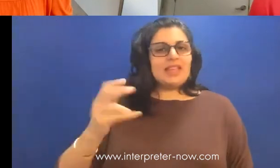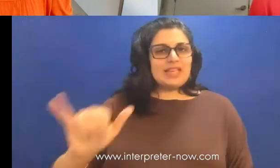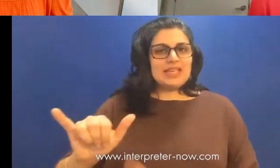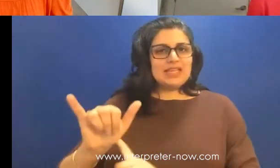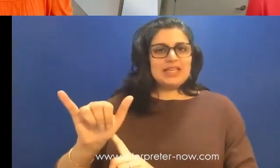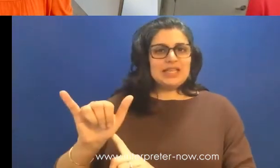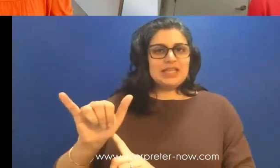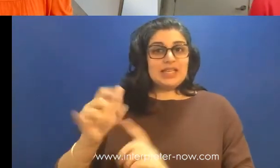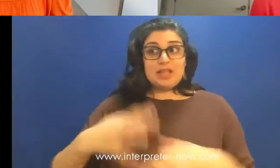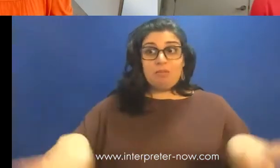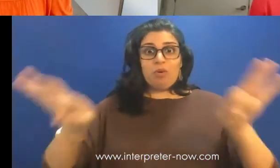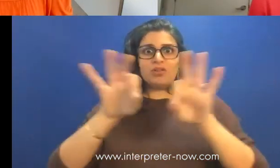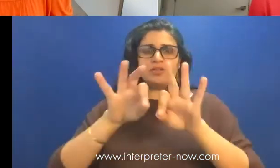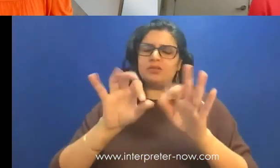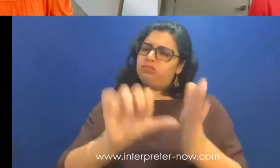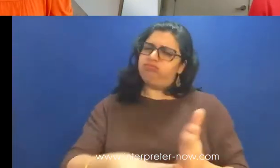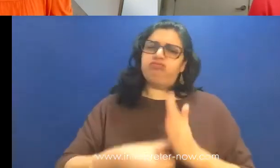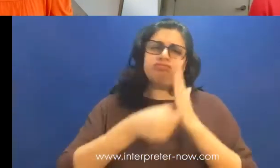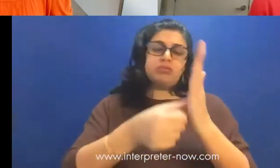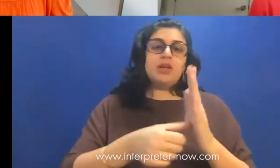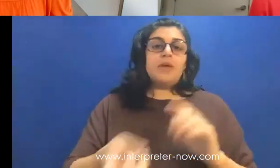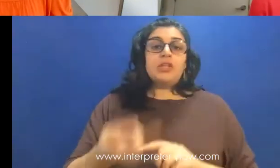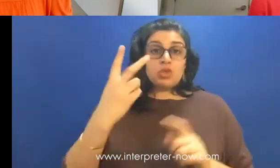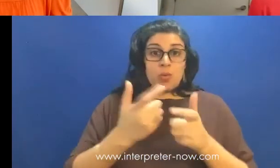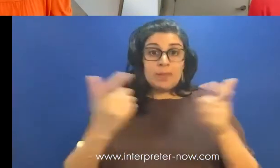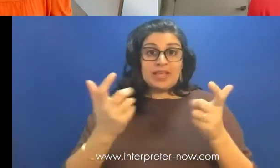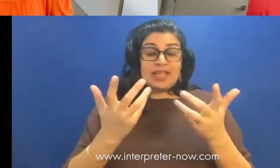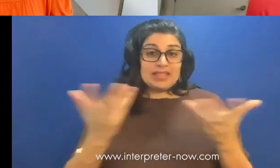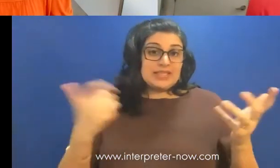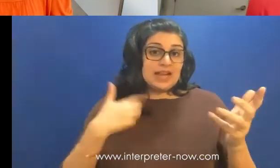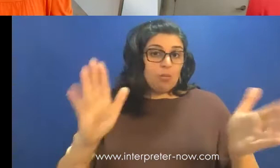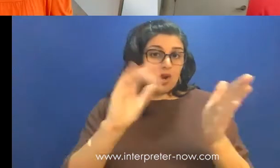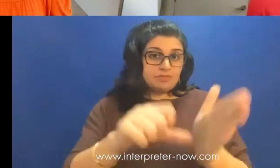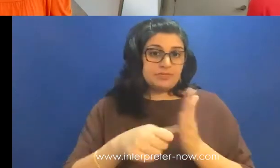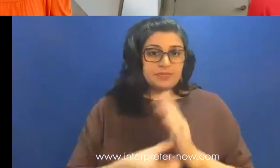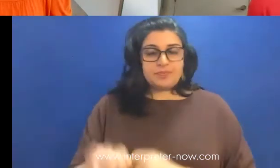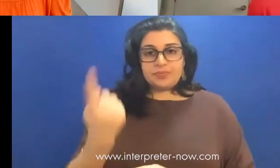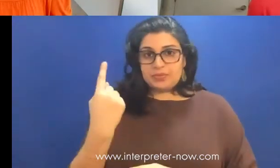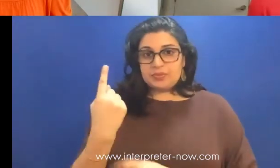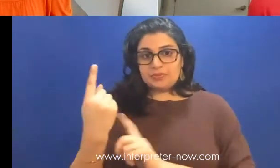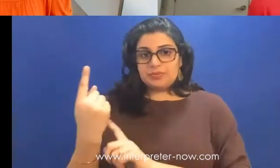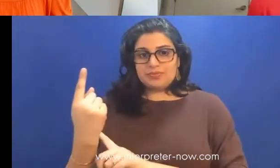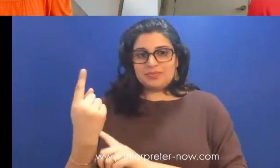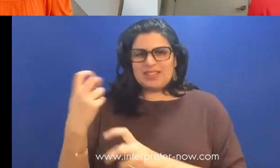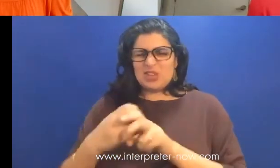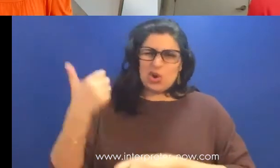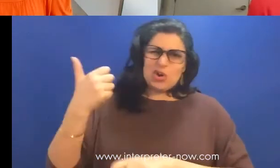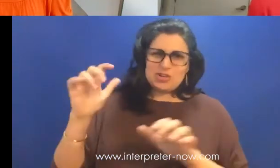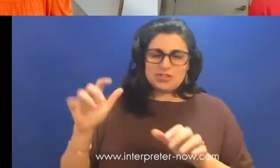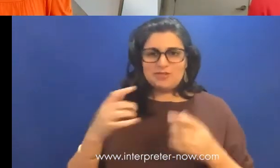The two big things that I'd like to highlight, one I'd say, harder to do but the biggest